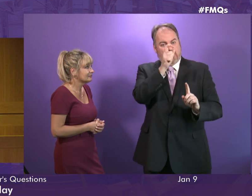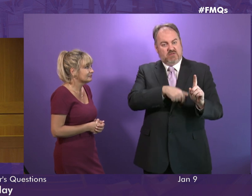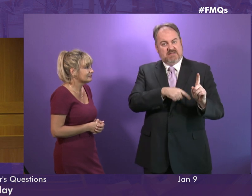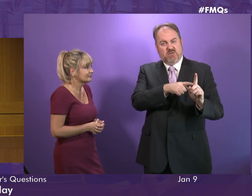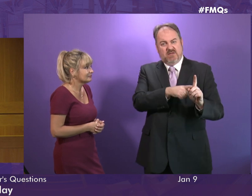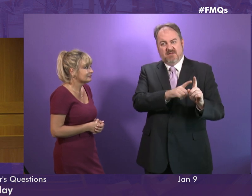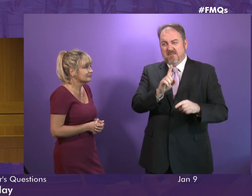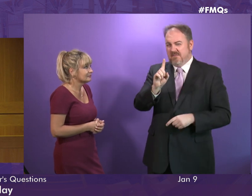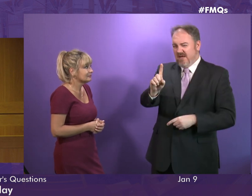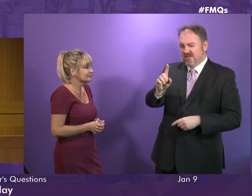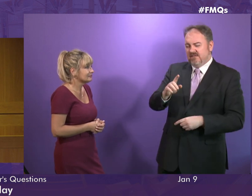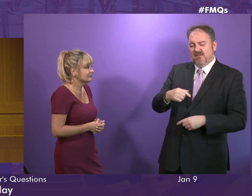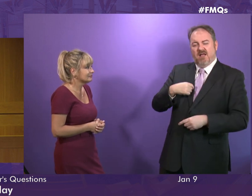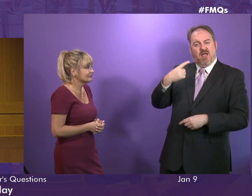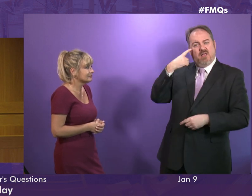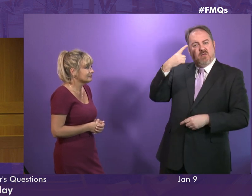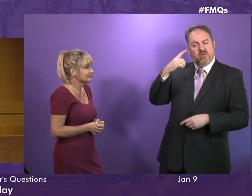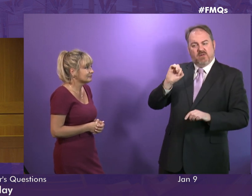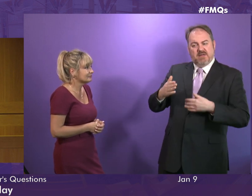“constituents’ case would be resolved by NHS Lothian.”